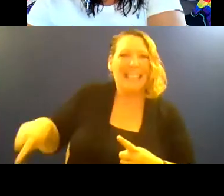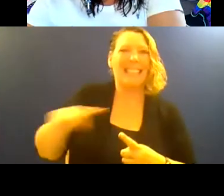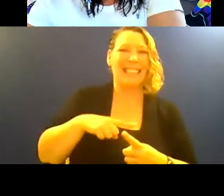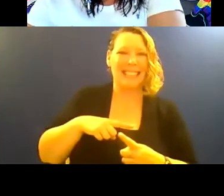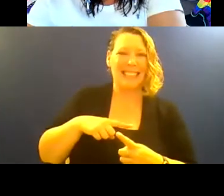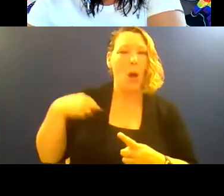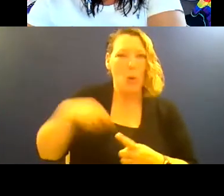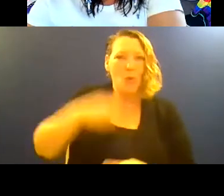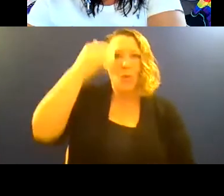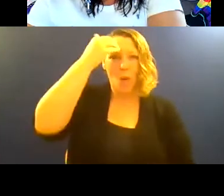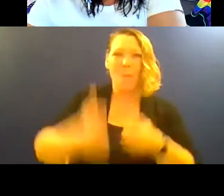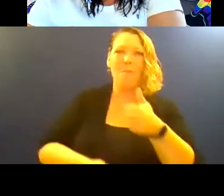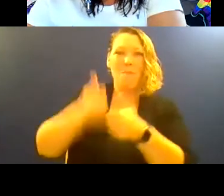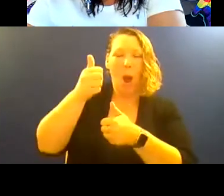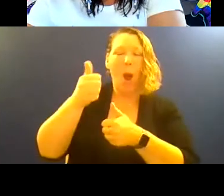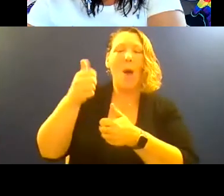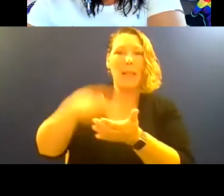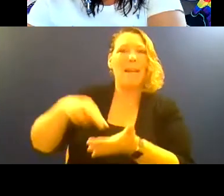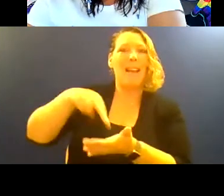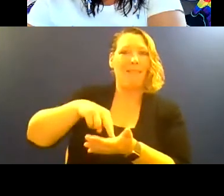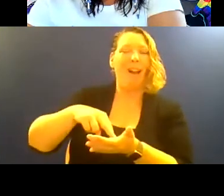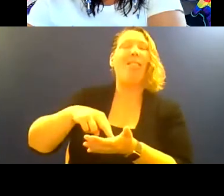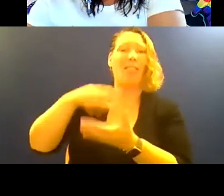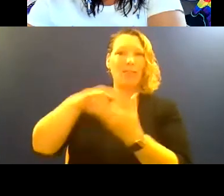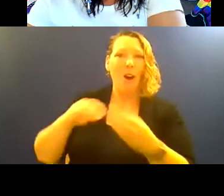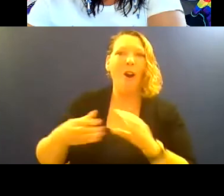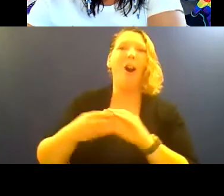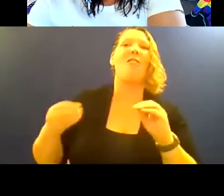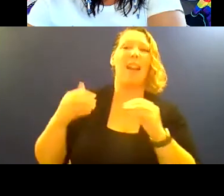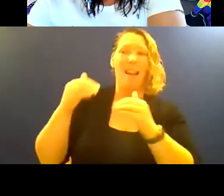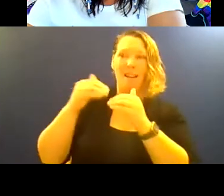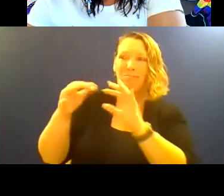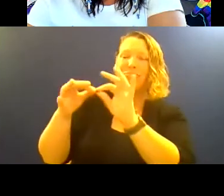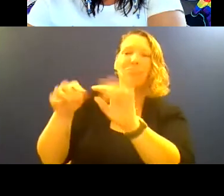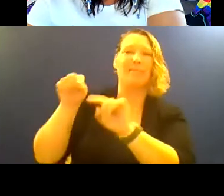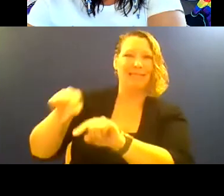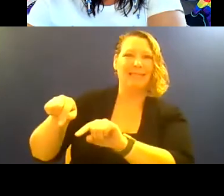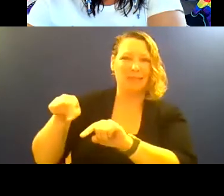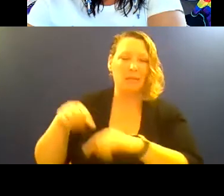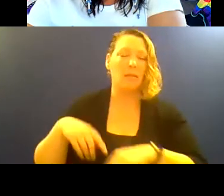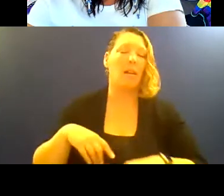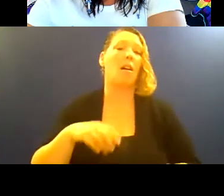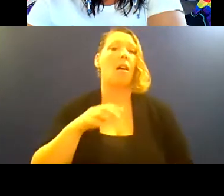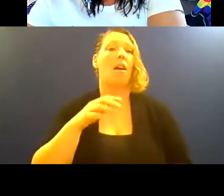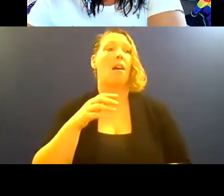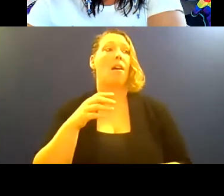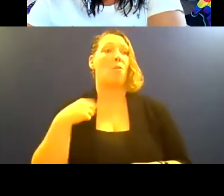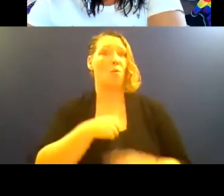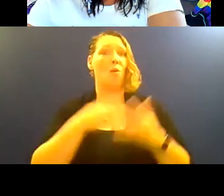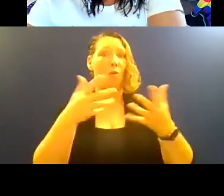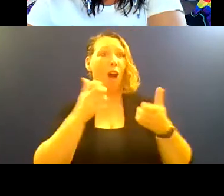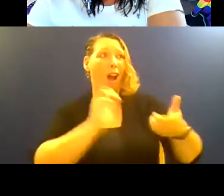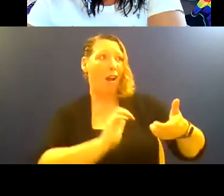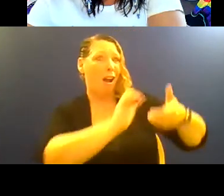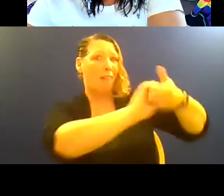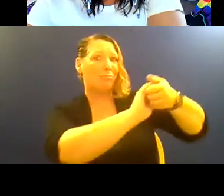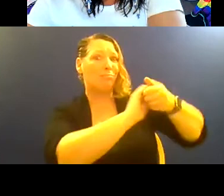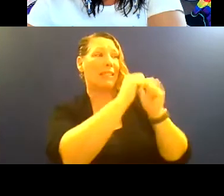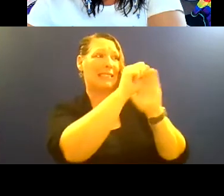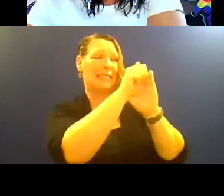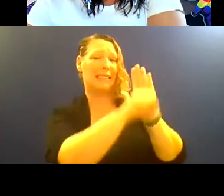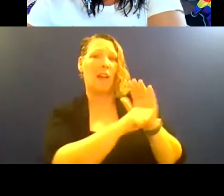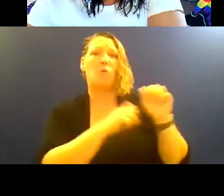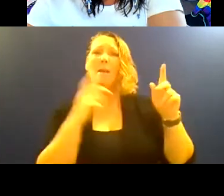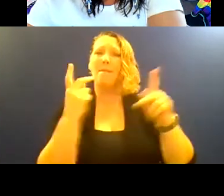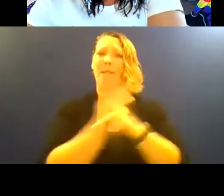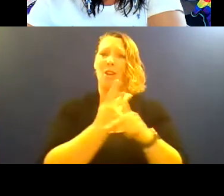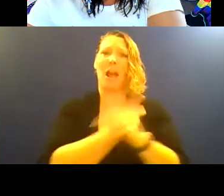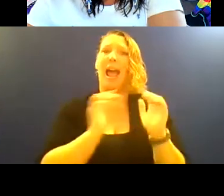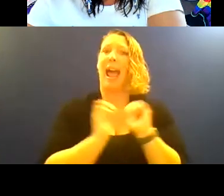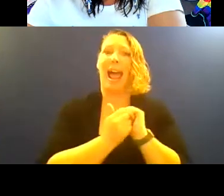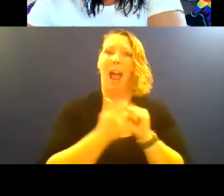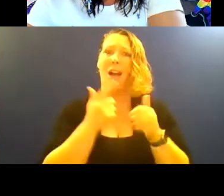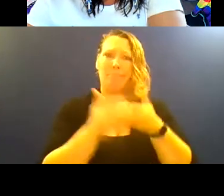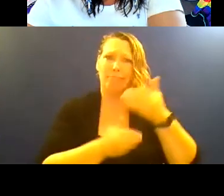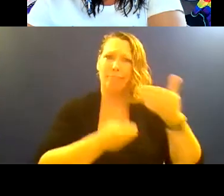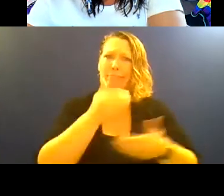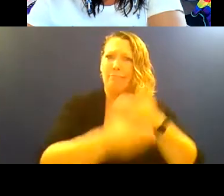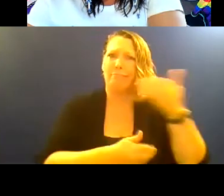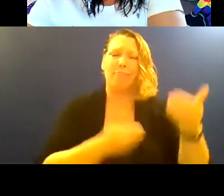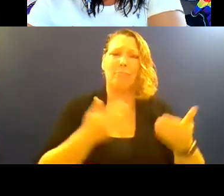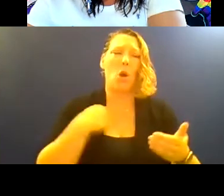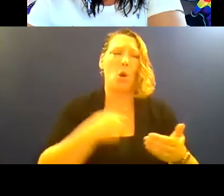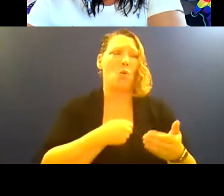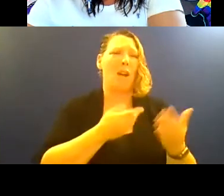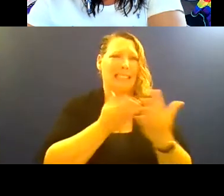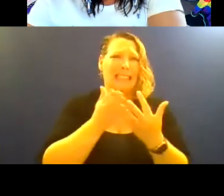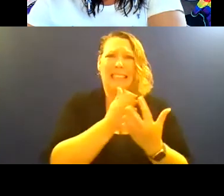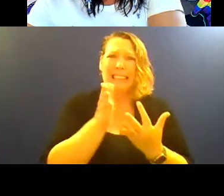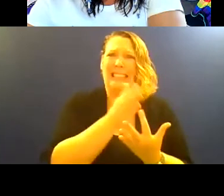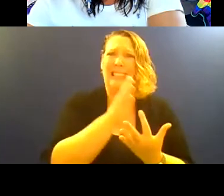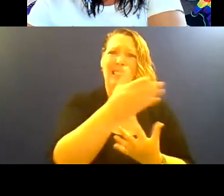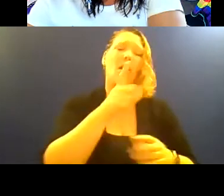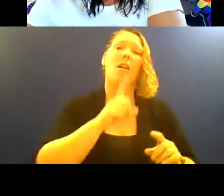we know what the most meaningful health metrics and stories are, and certainly given the context that we're in, we want to partner with the state to figure out like what, how do we move through this reality that we're working through?